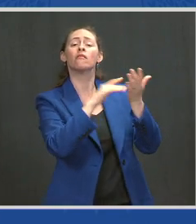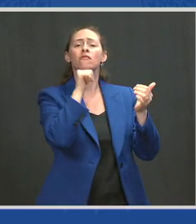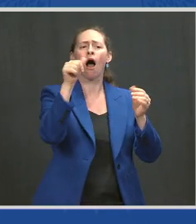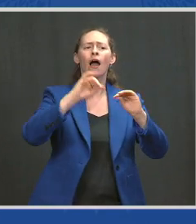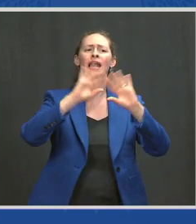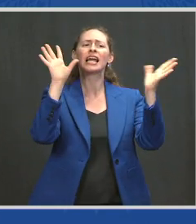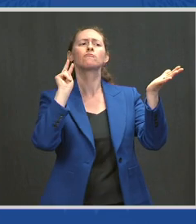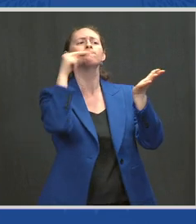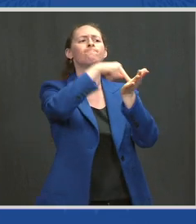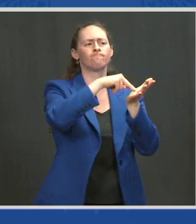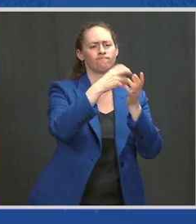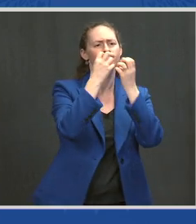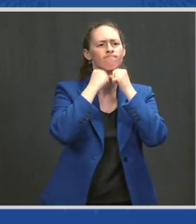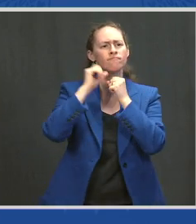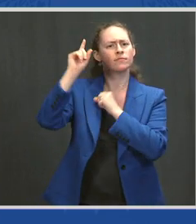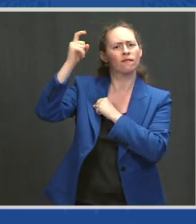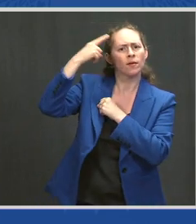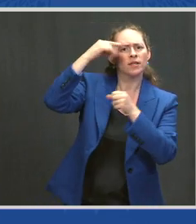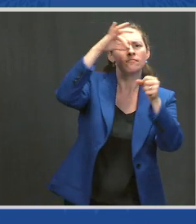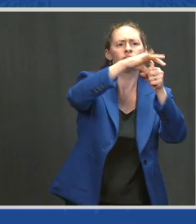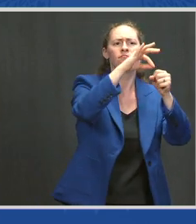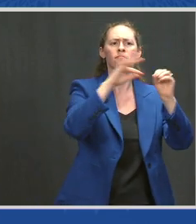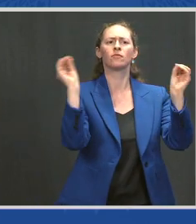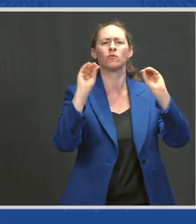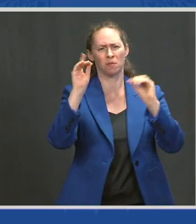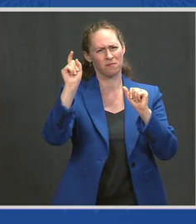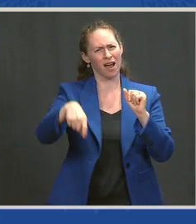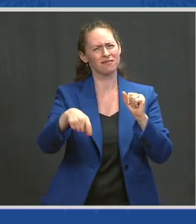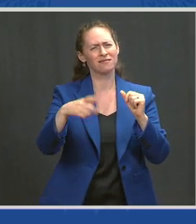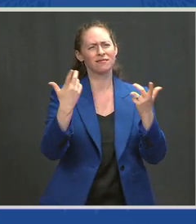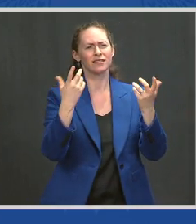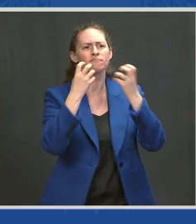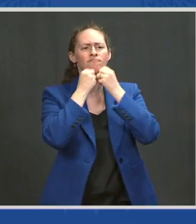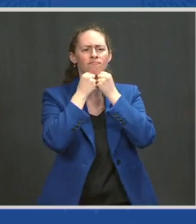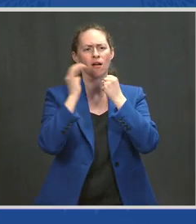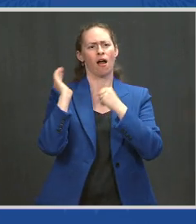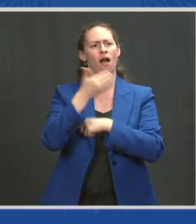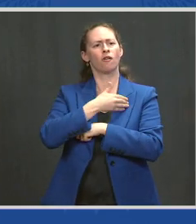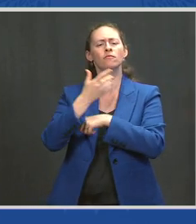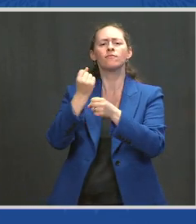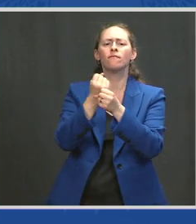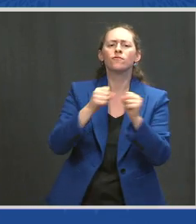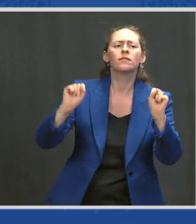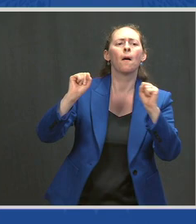to stand up for the universal rights and fundamental freedoms that all men and women have, in our view.